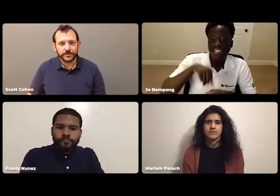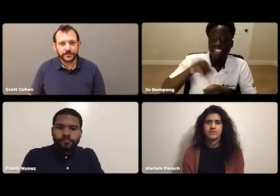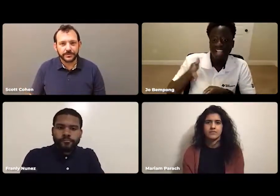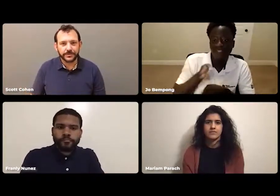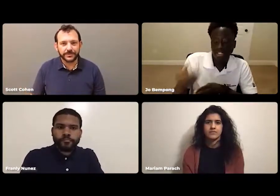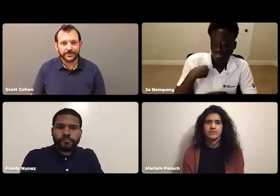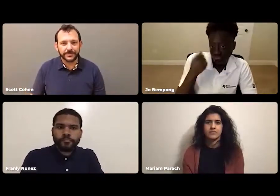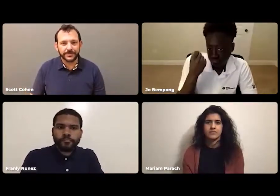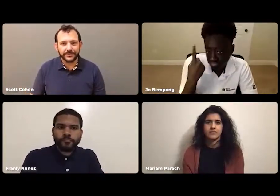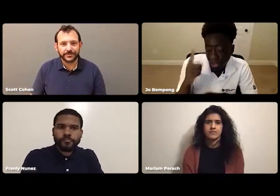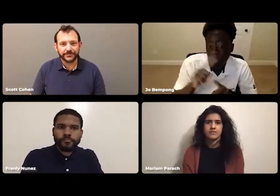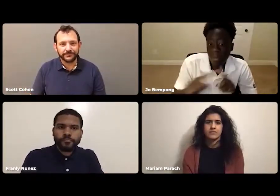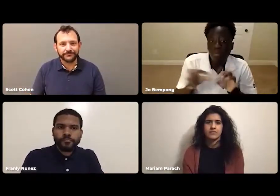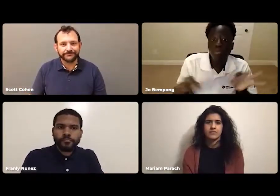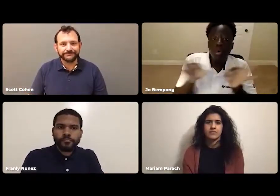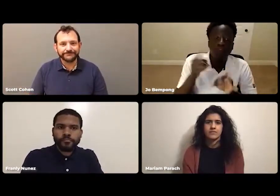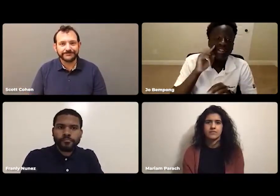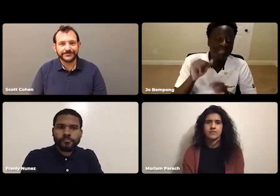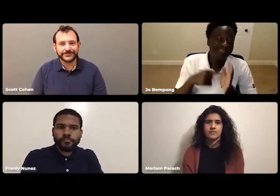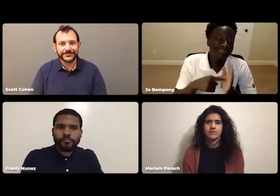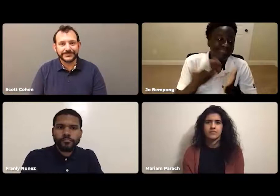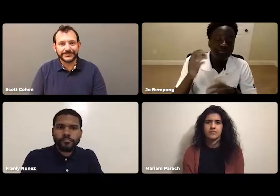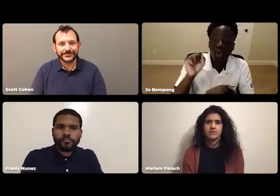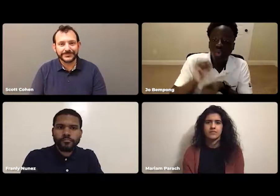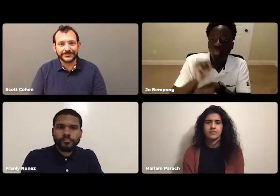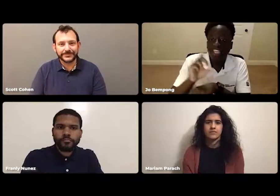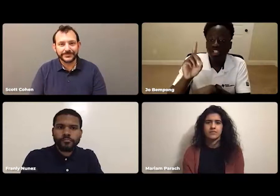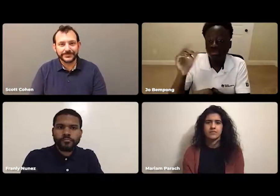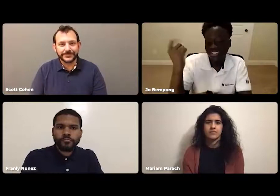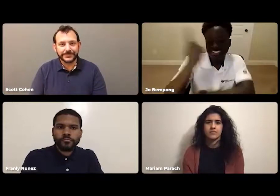I get that there's not enough representation.